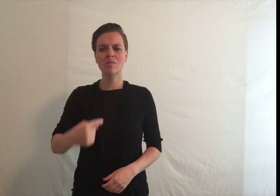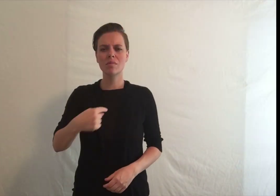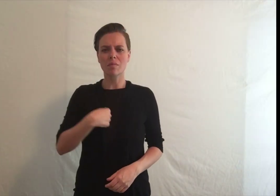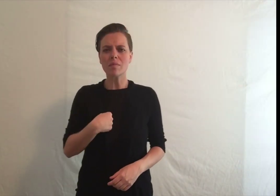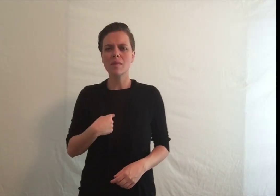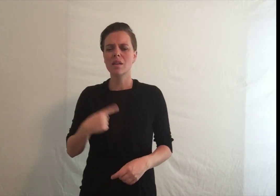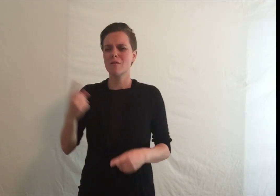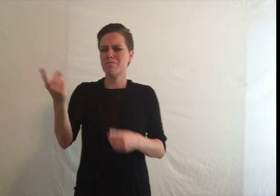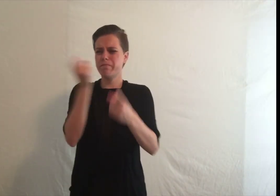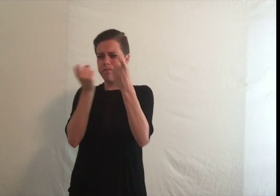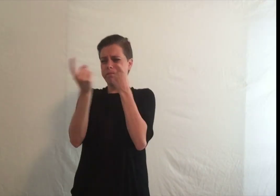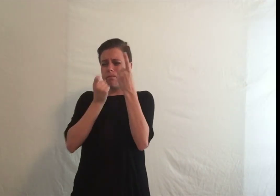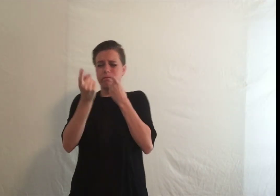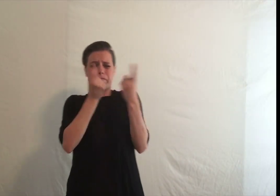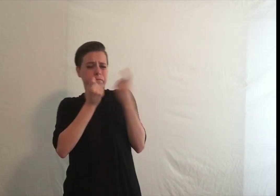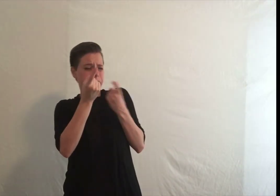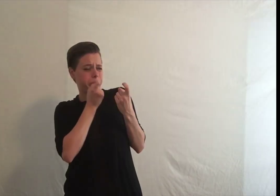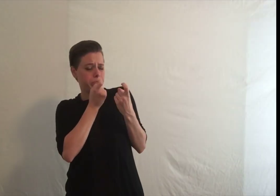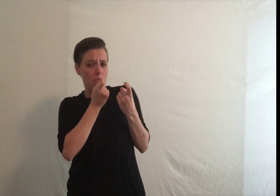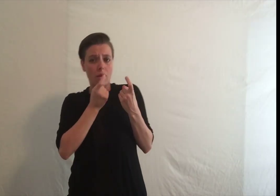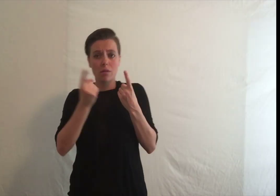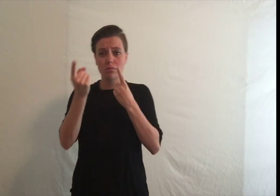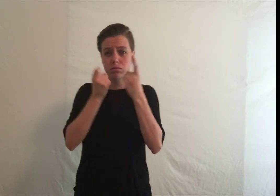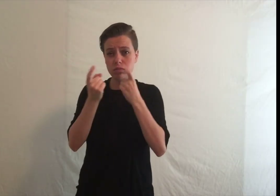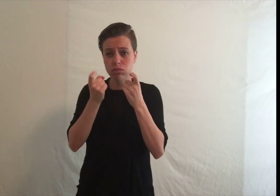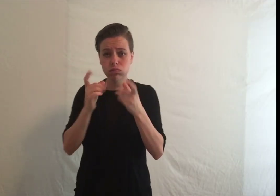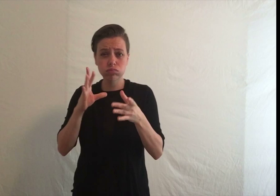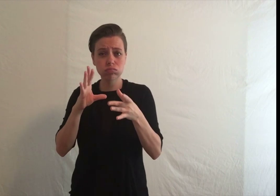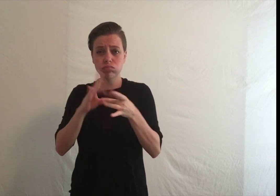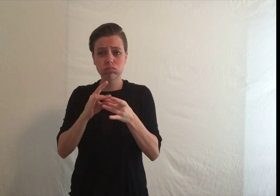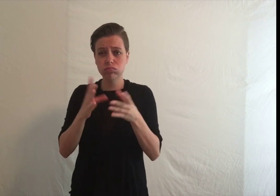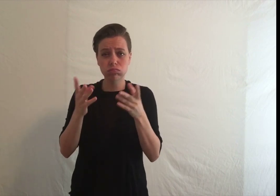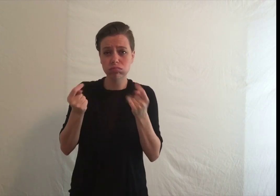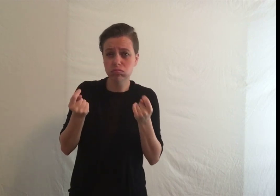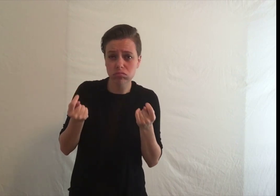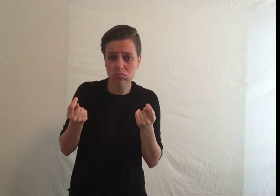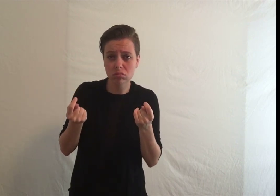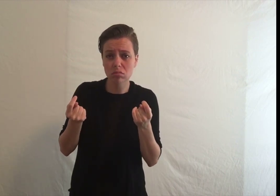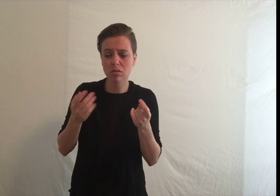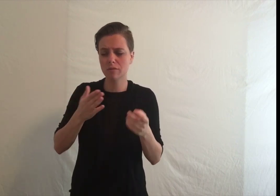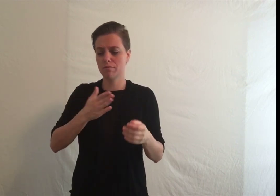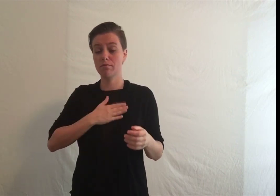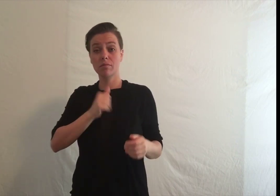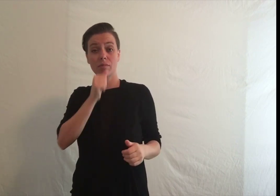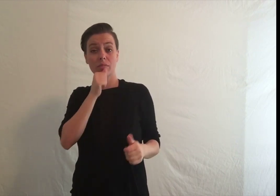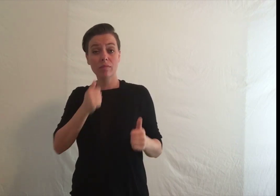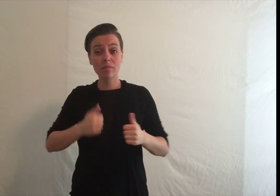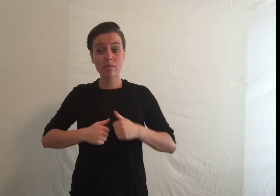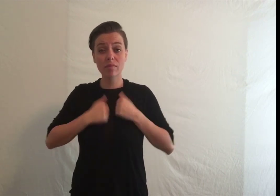Shannon Roman: I was pummeled with narrowed, pointed questions that dissected my personal life,